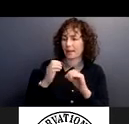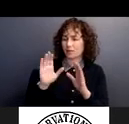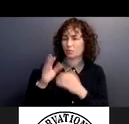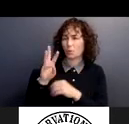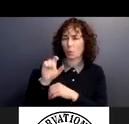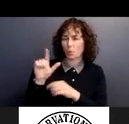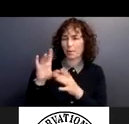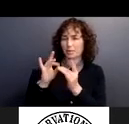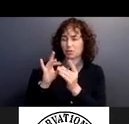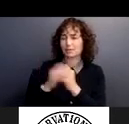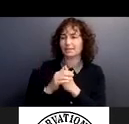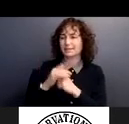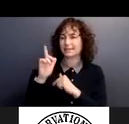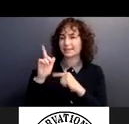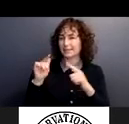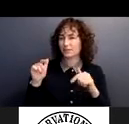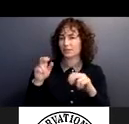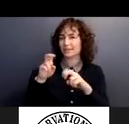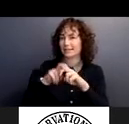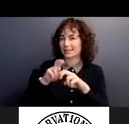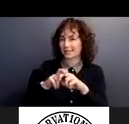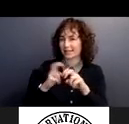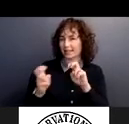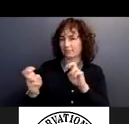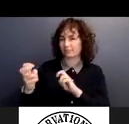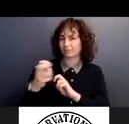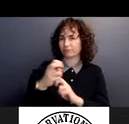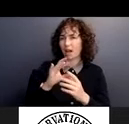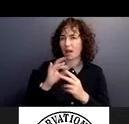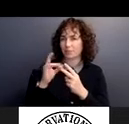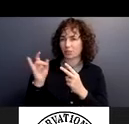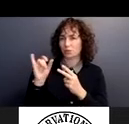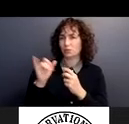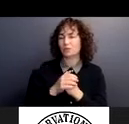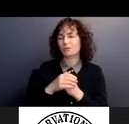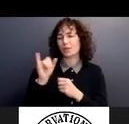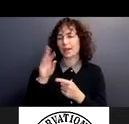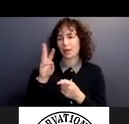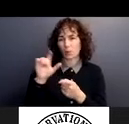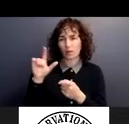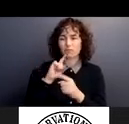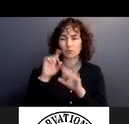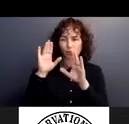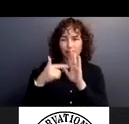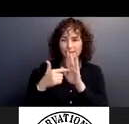which was different on seating options as well. Like we'll have the great example of the bean bag chair